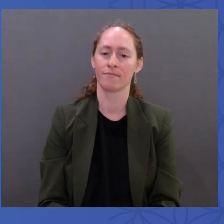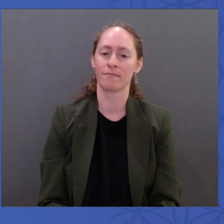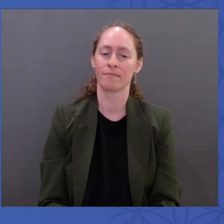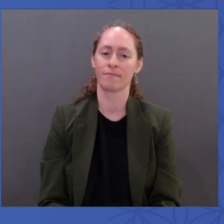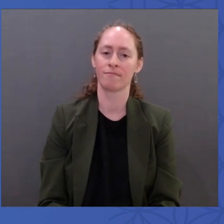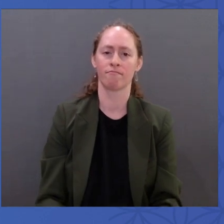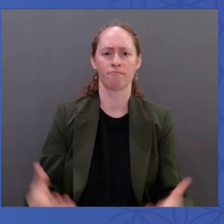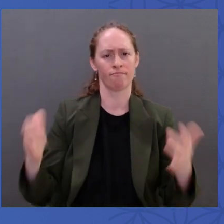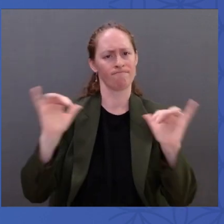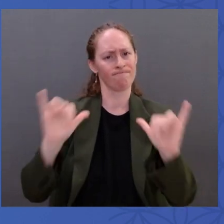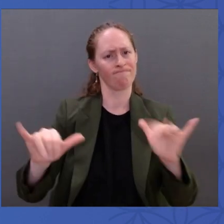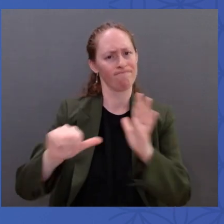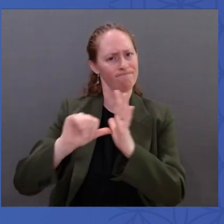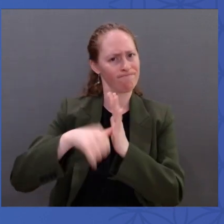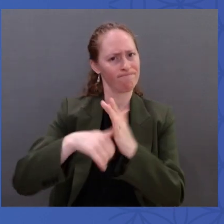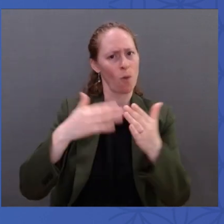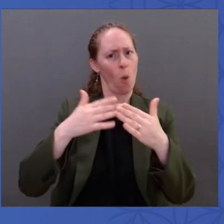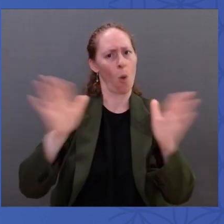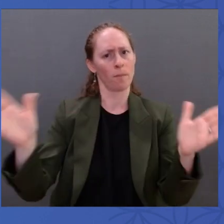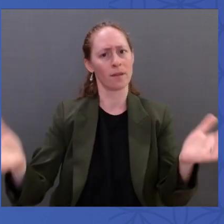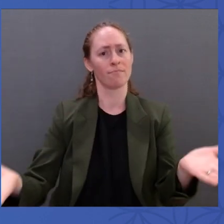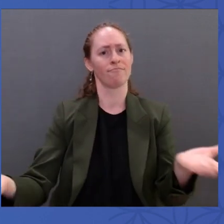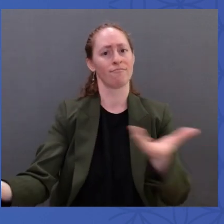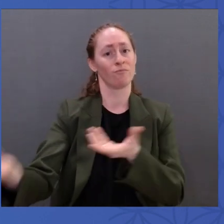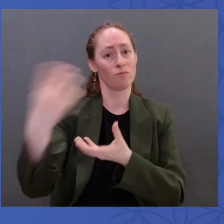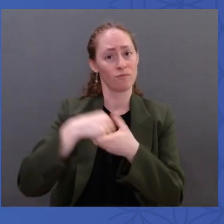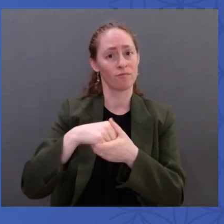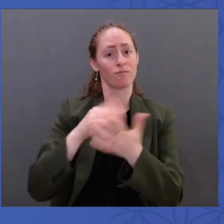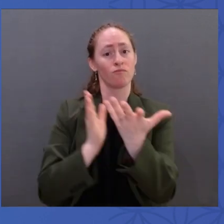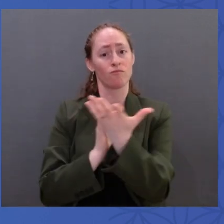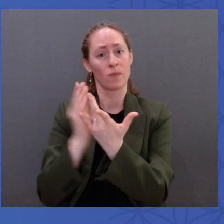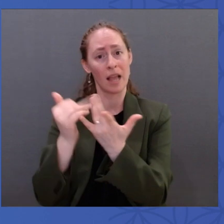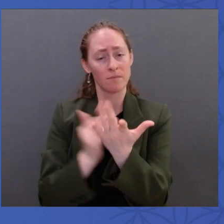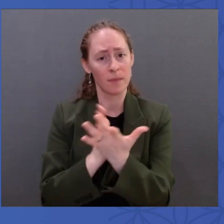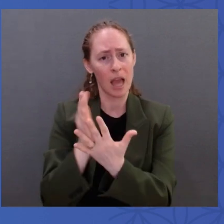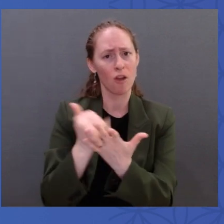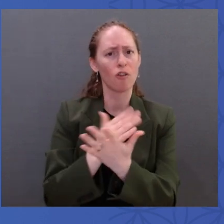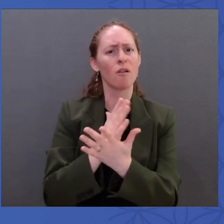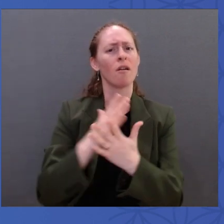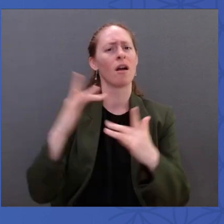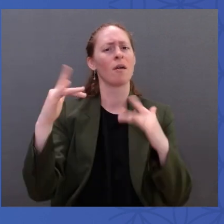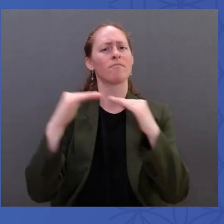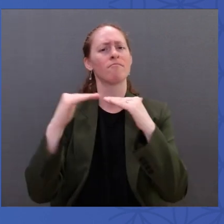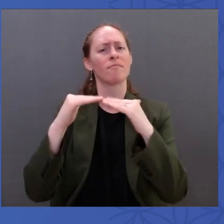It's also balance pursuant to international law that serves the lawful or legitimate interests of parties